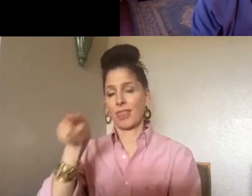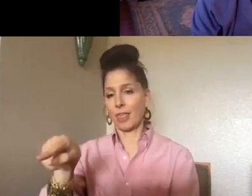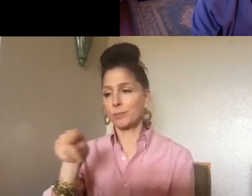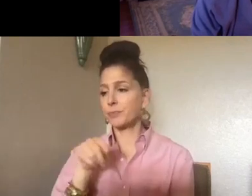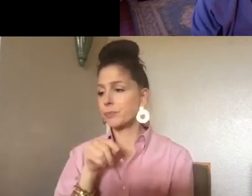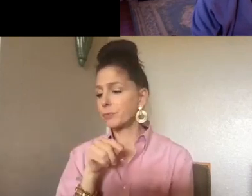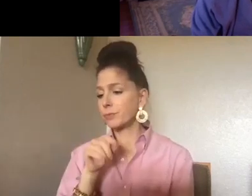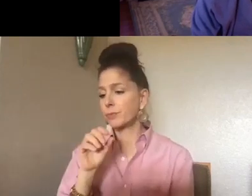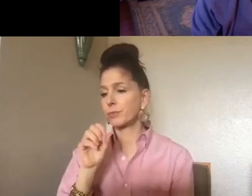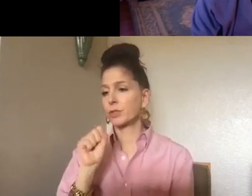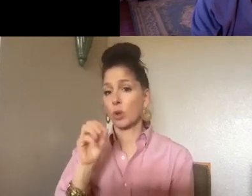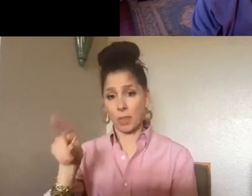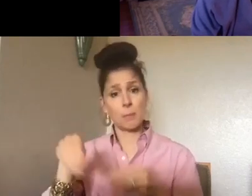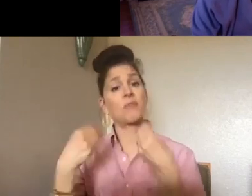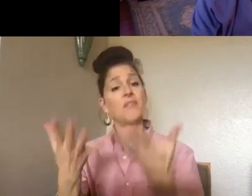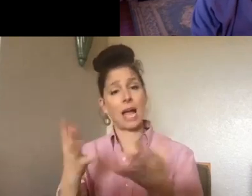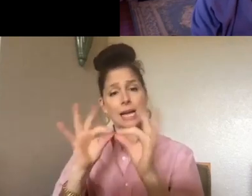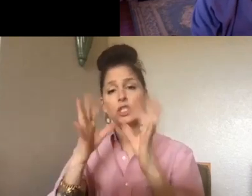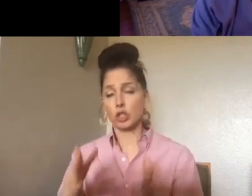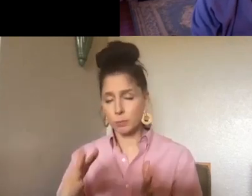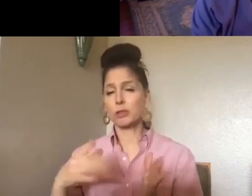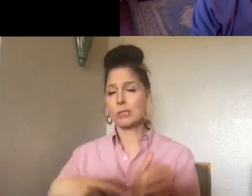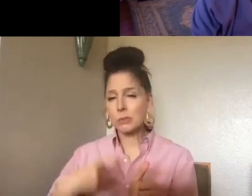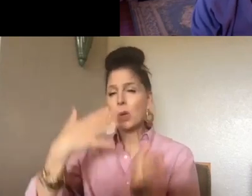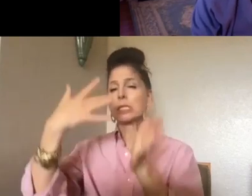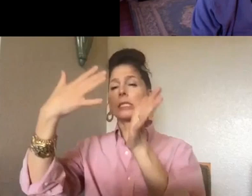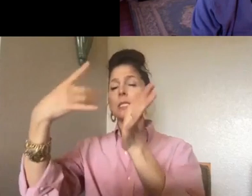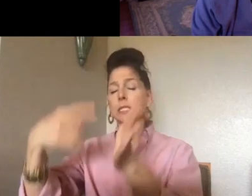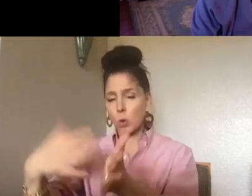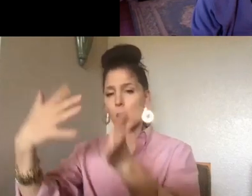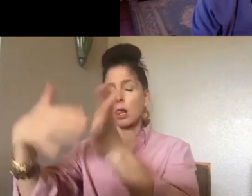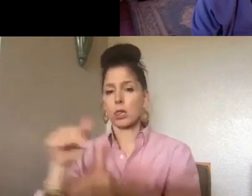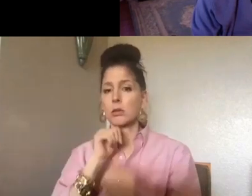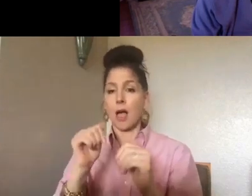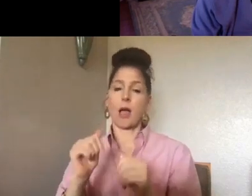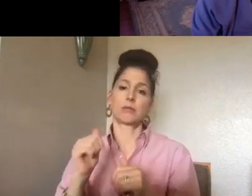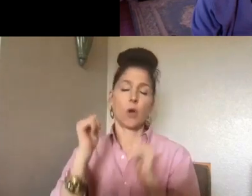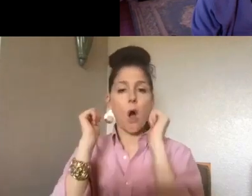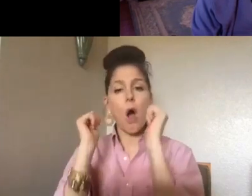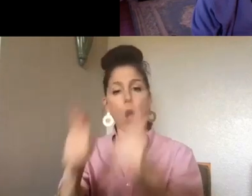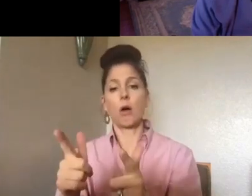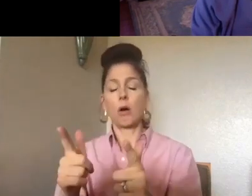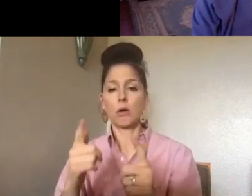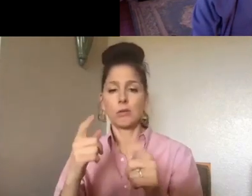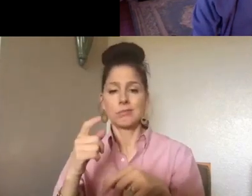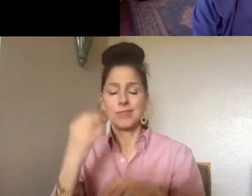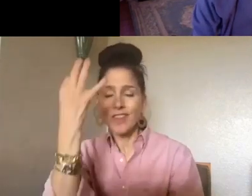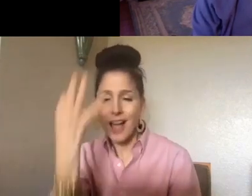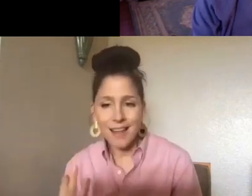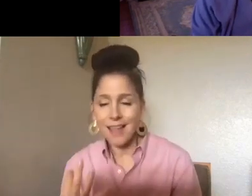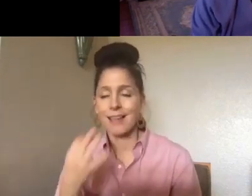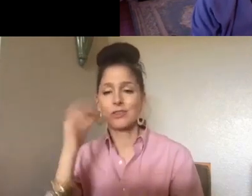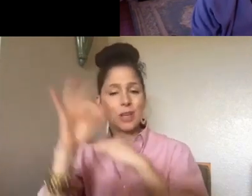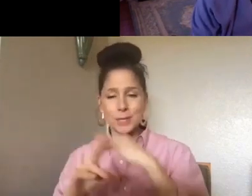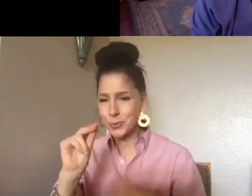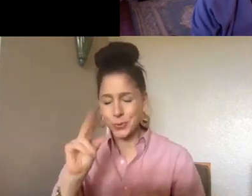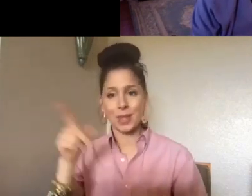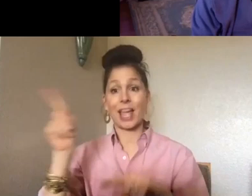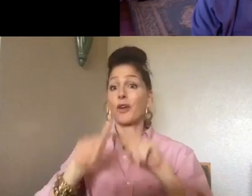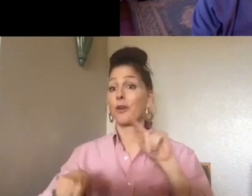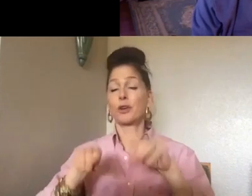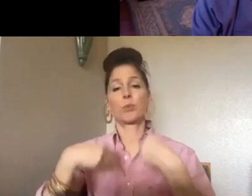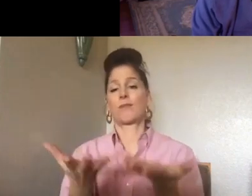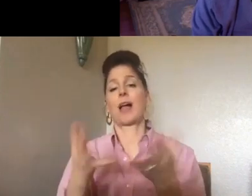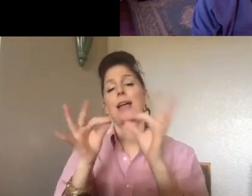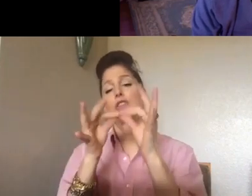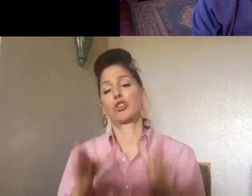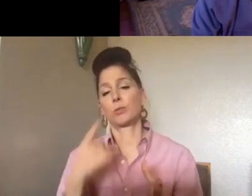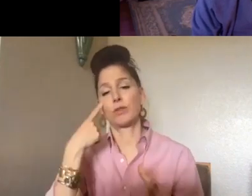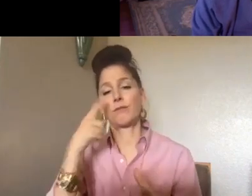there. So they did provide an interpreter once in a while, not every Friday. And they